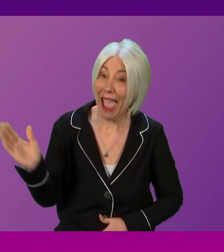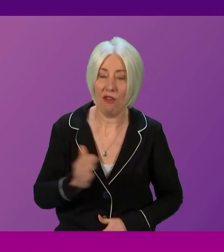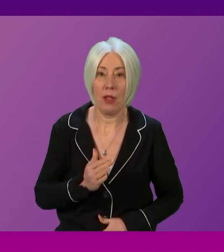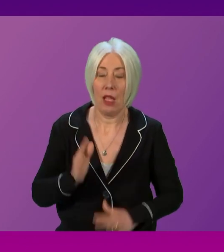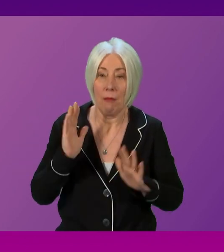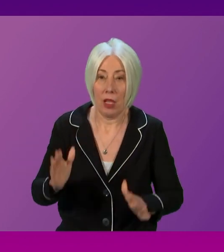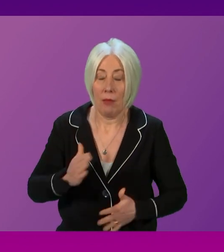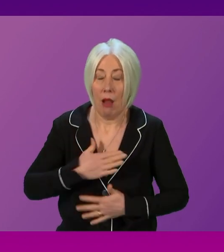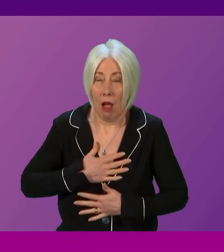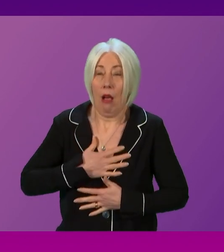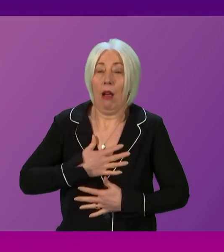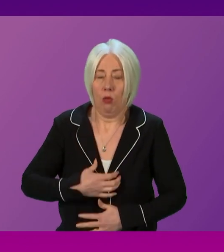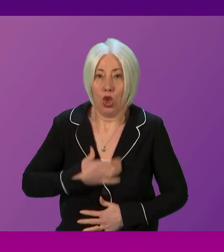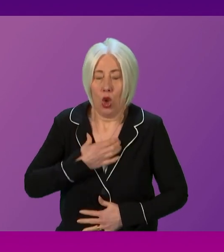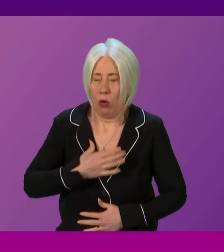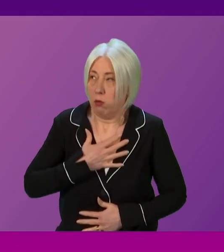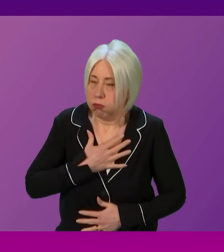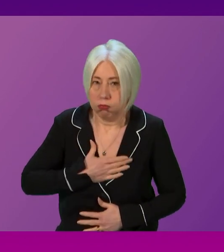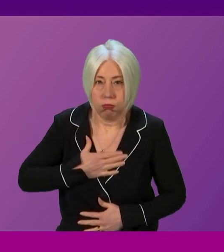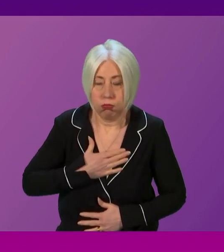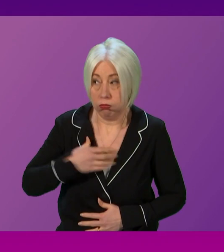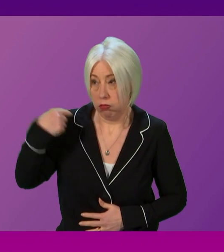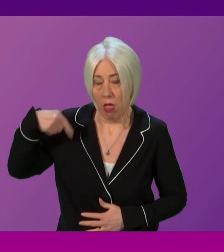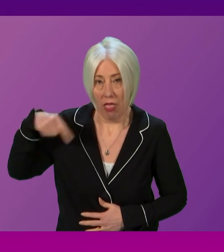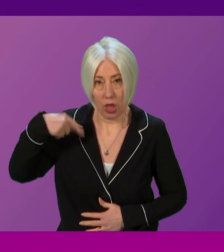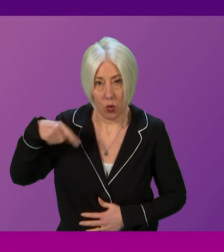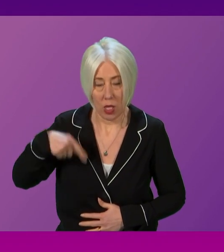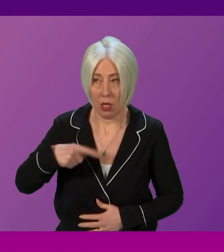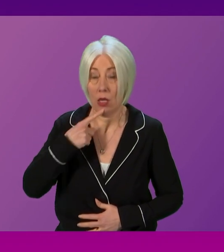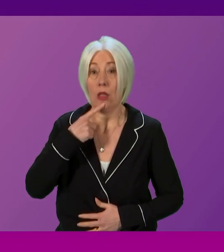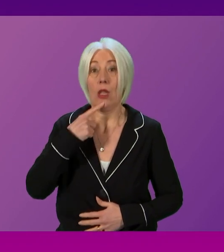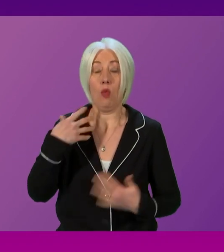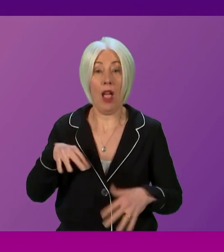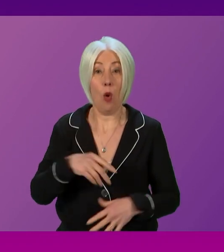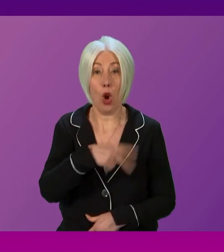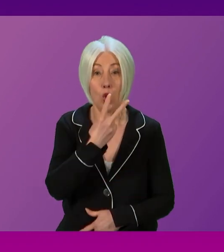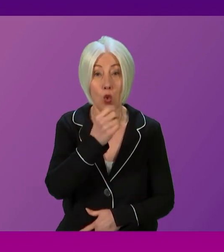deeply shocked to hear this week the revelation that 200 children